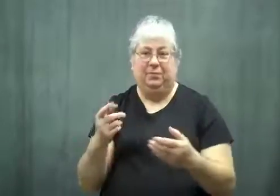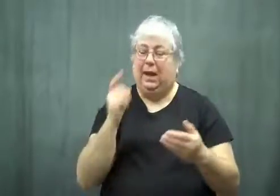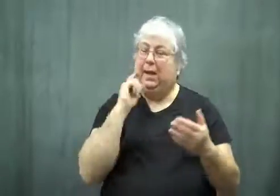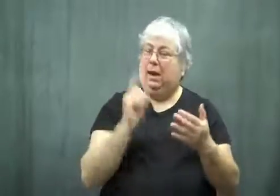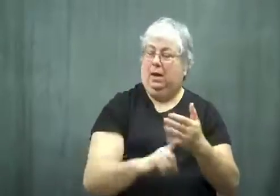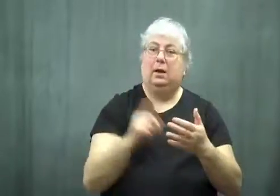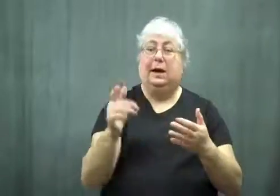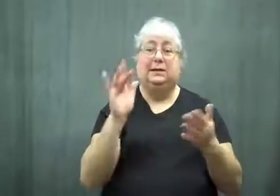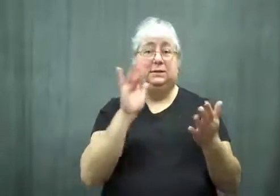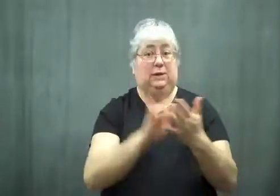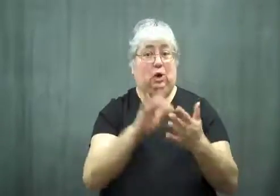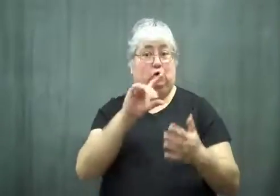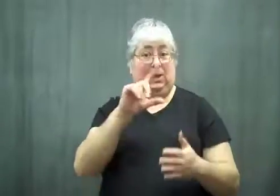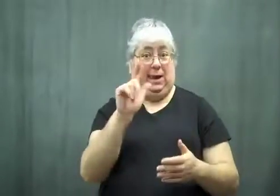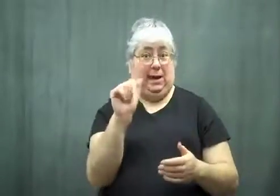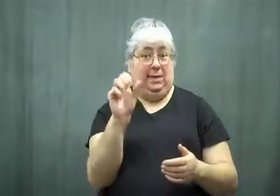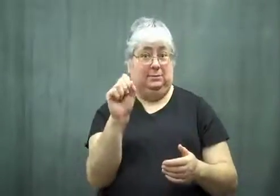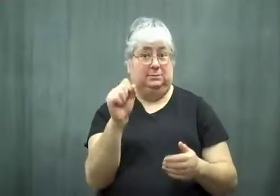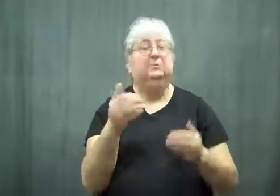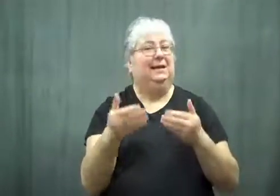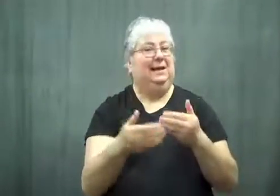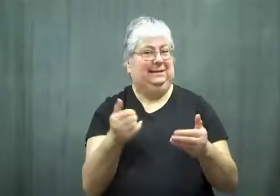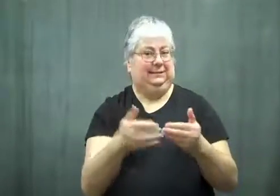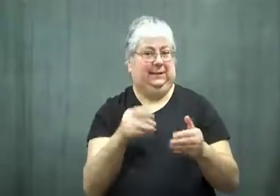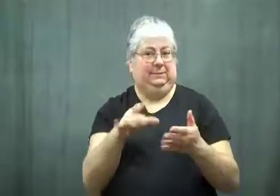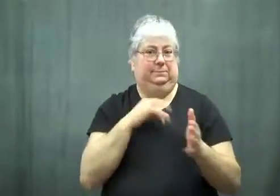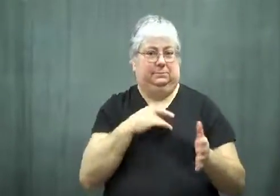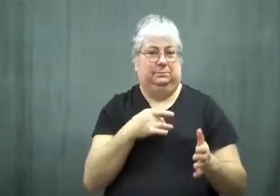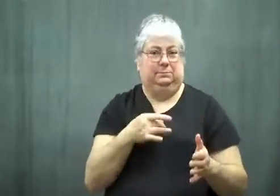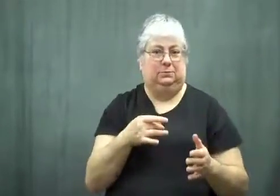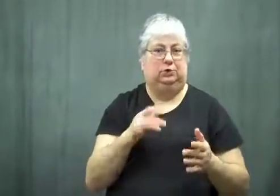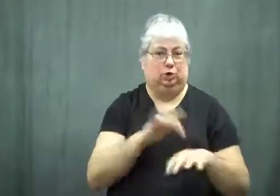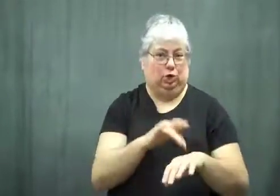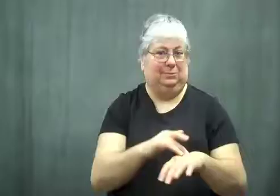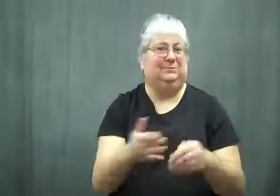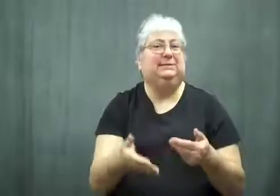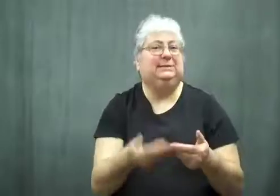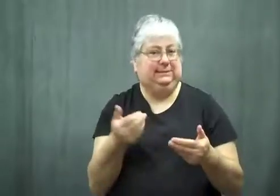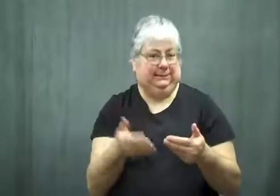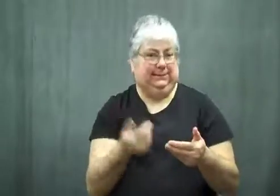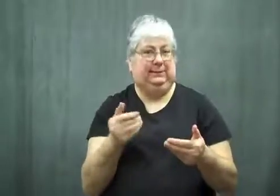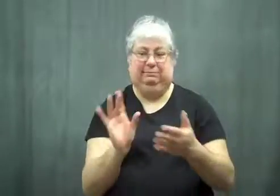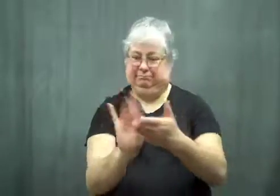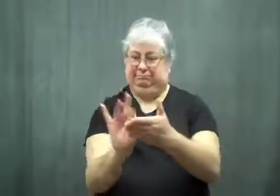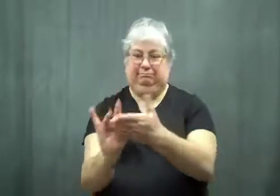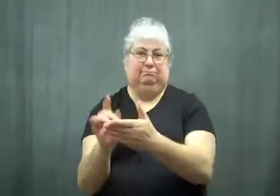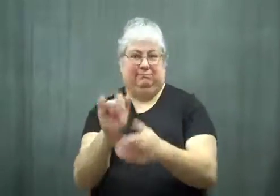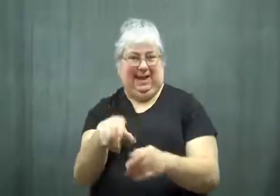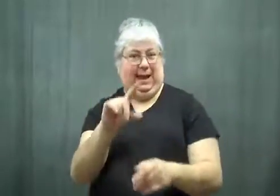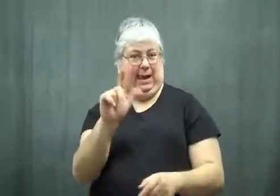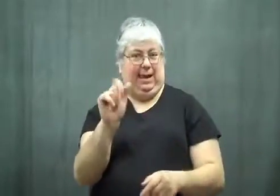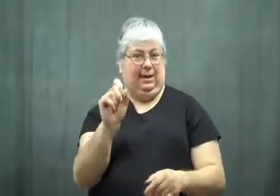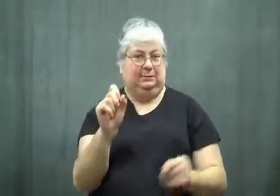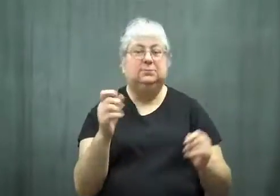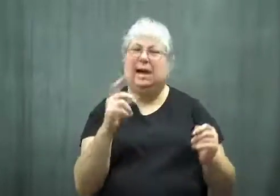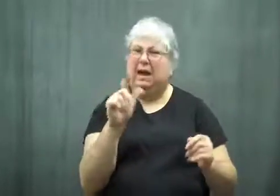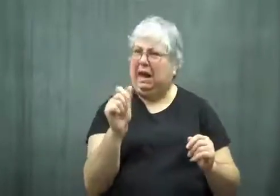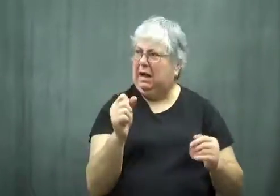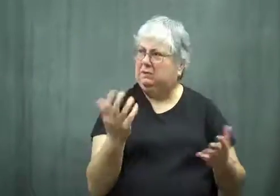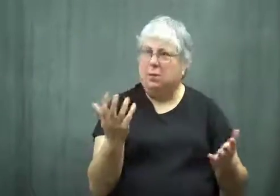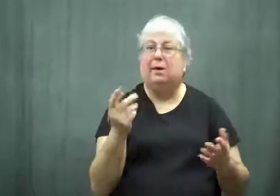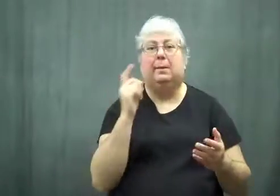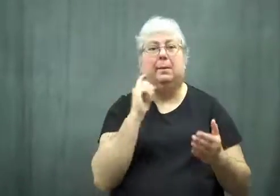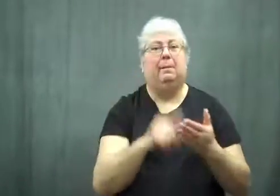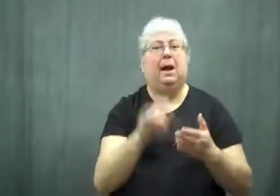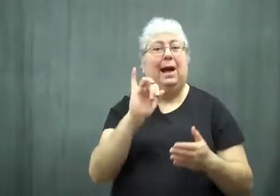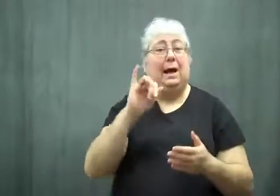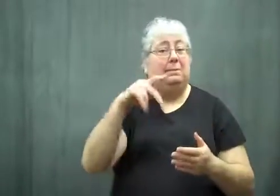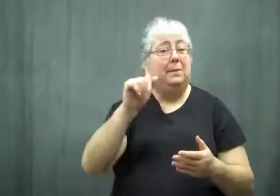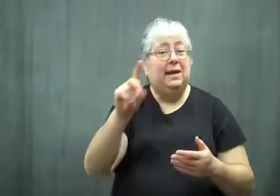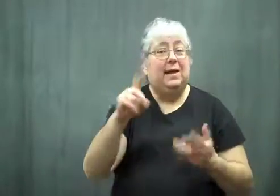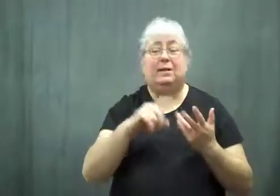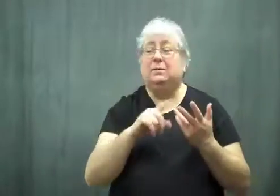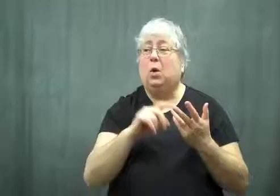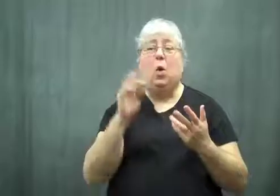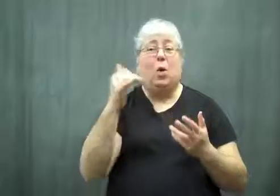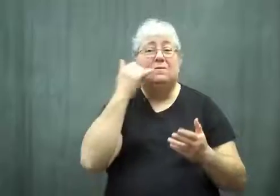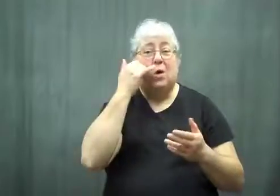It showed that glass transferred germs very easily.